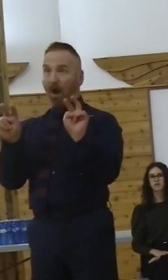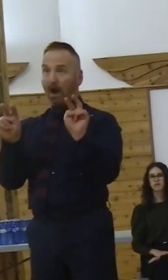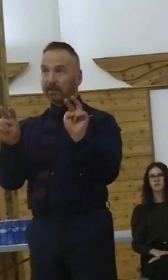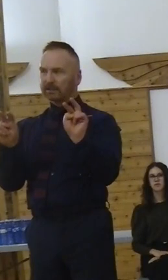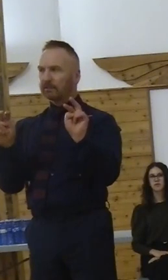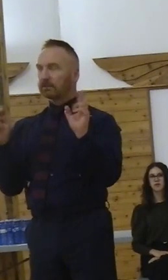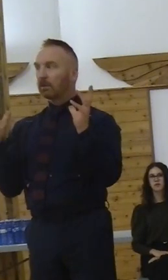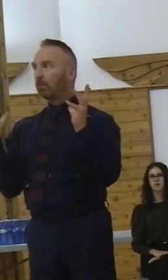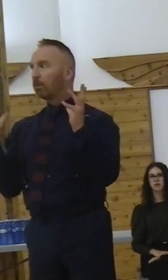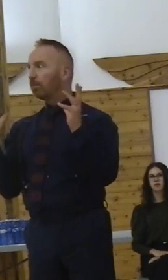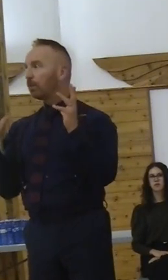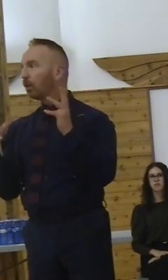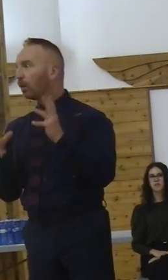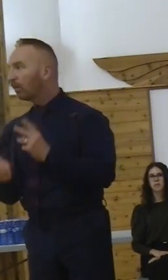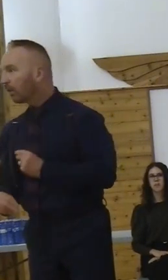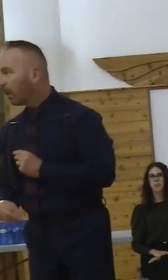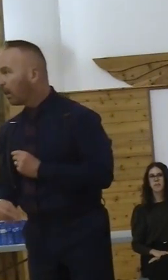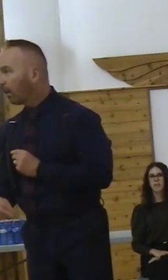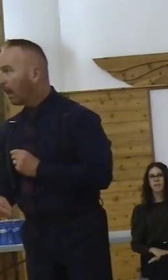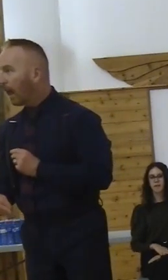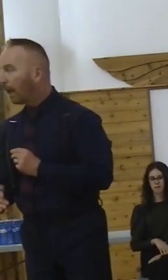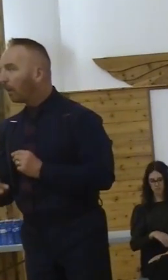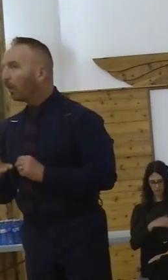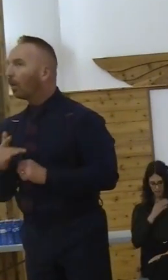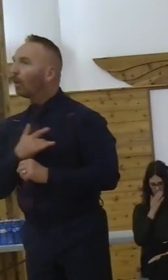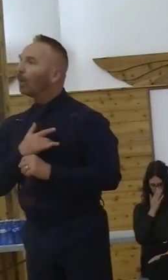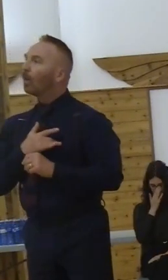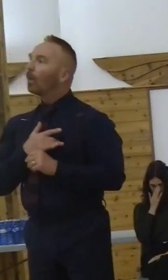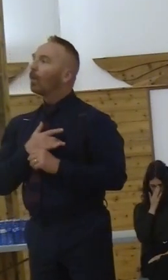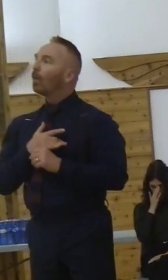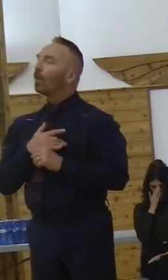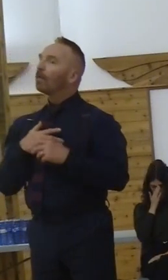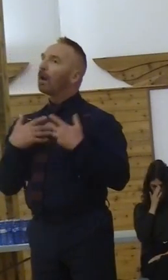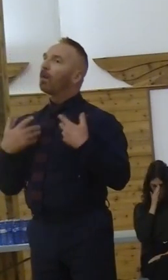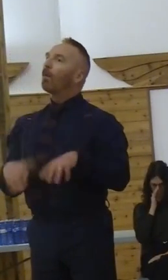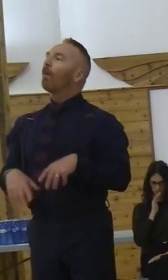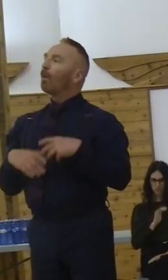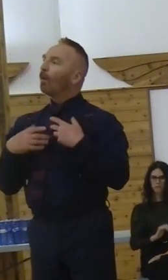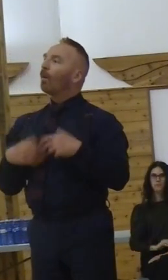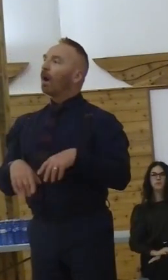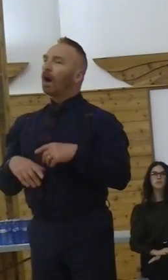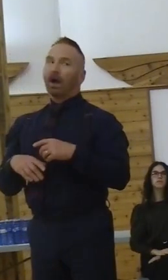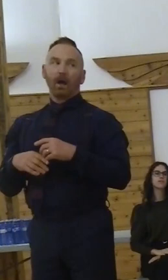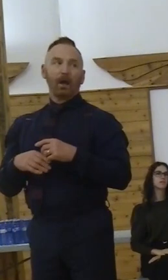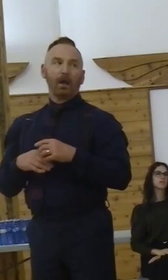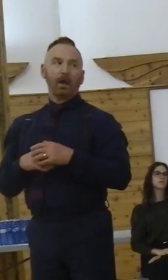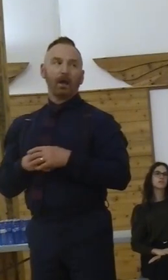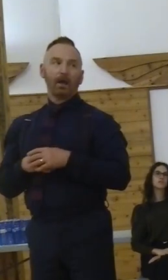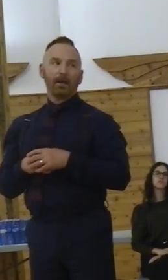I was just so overwhelmed, I was so healed, I was so touched by going to that ceremony